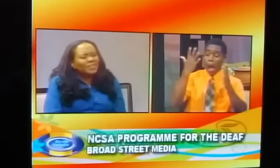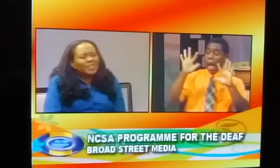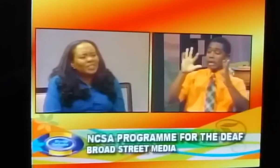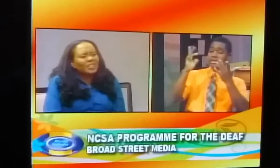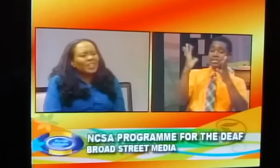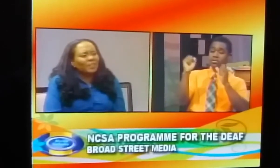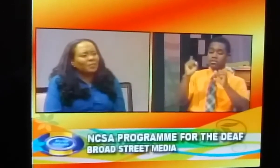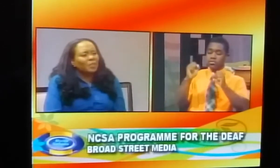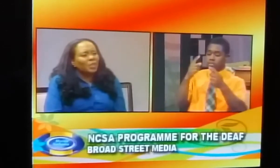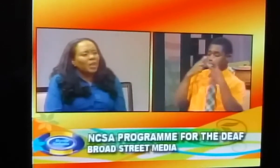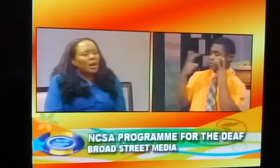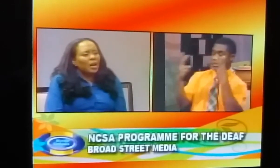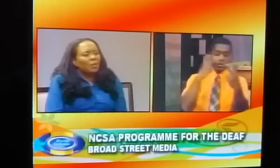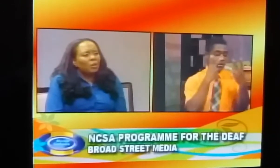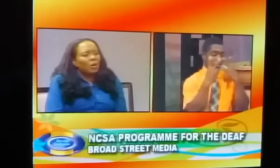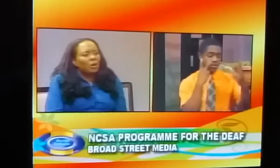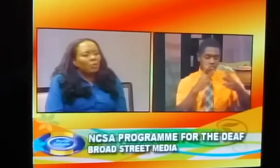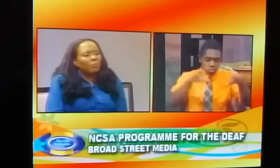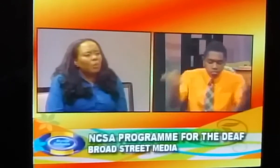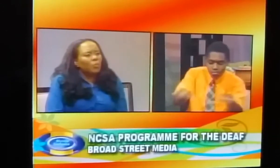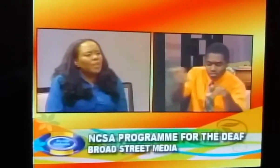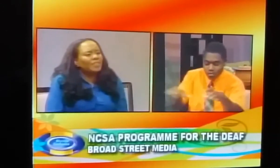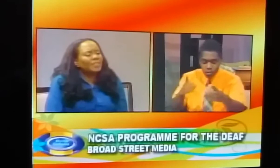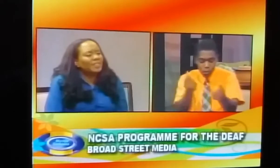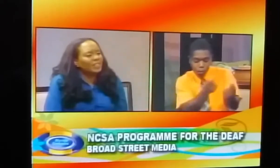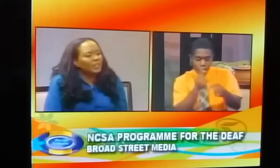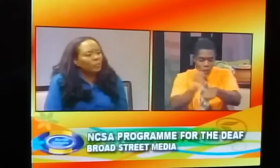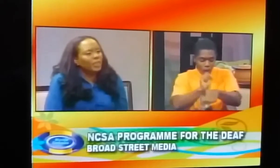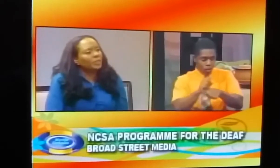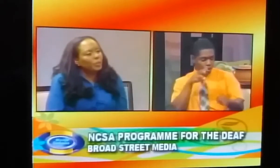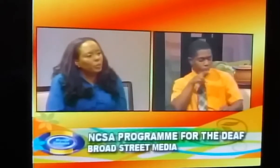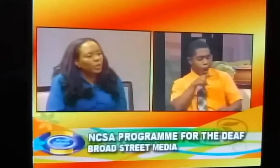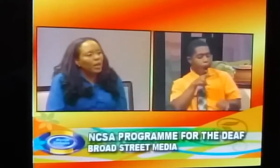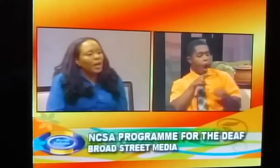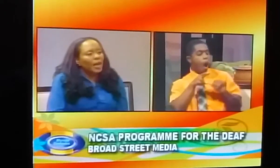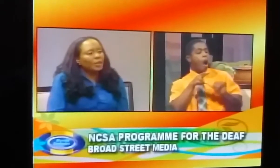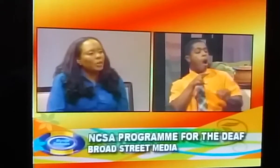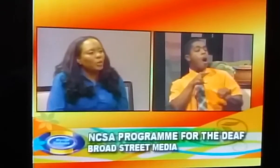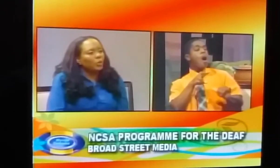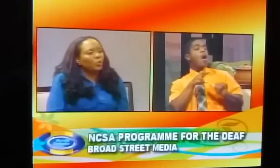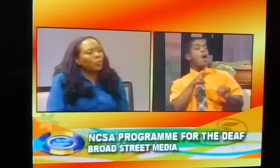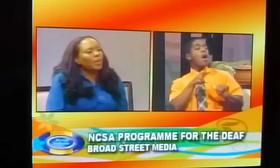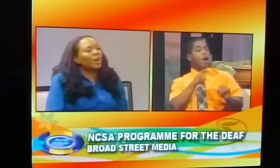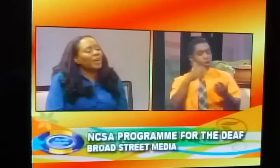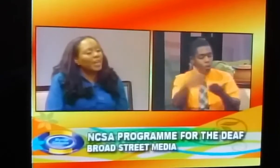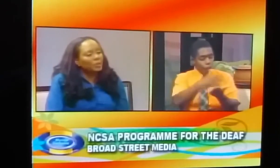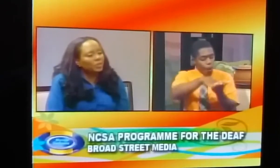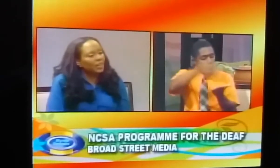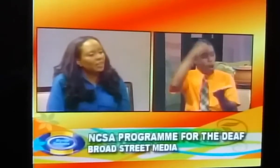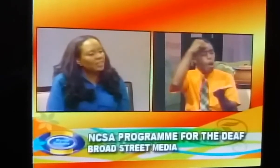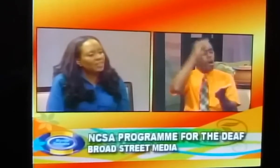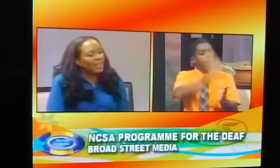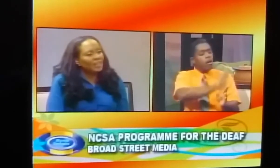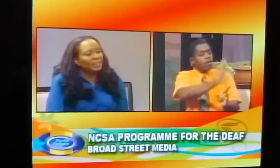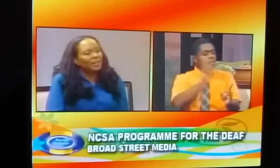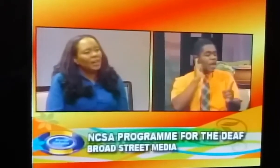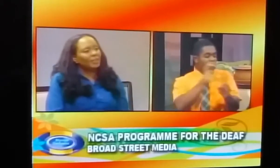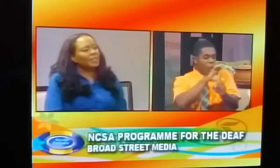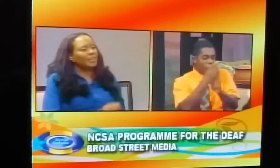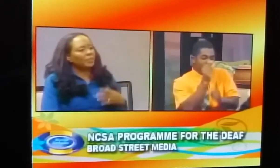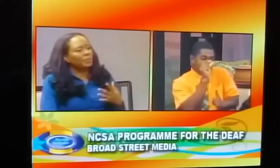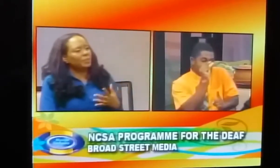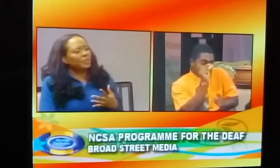school enough but we see we do and you know we are able to understand and then sometimes people